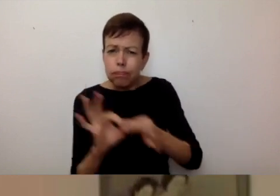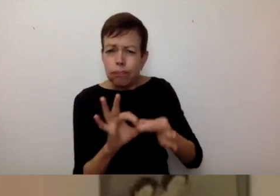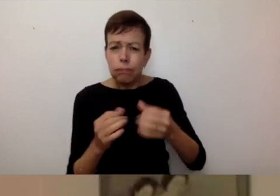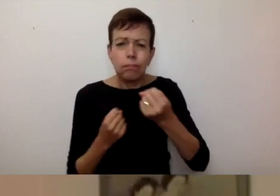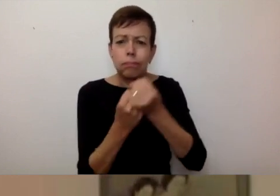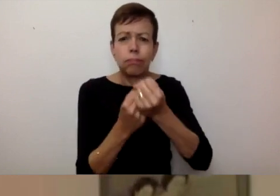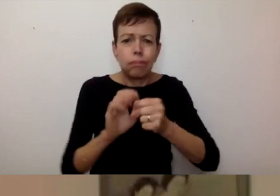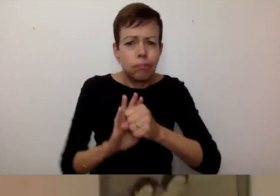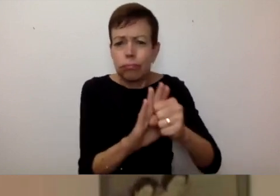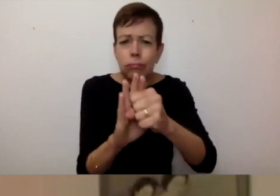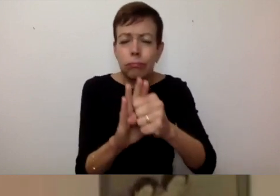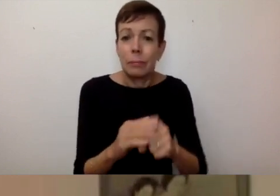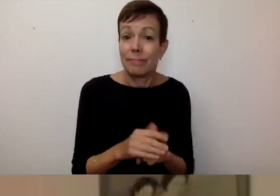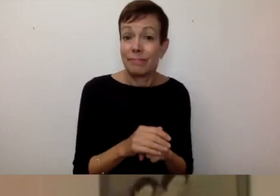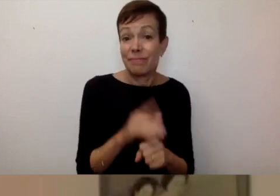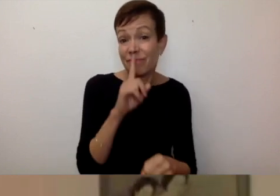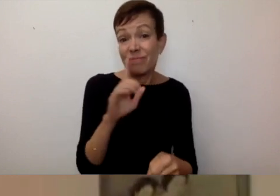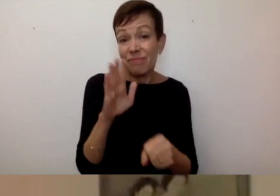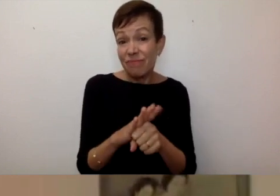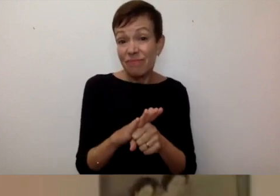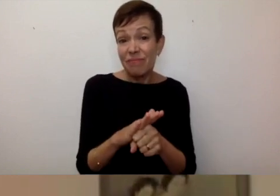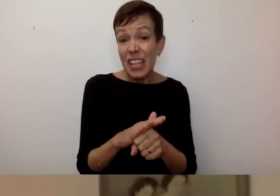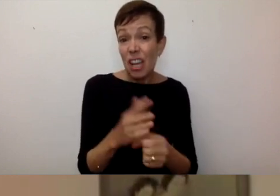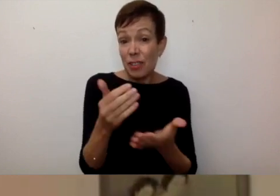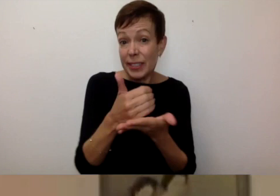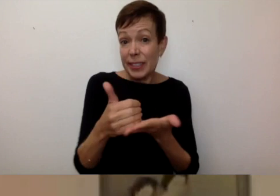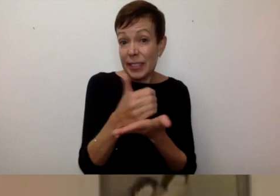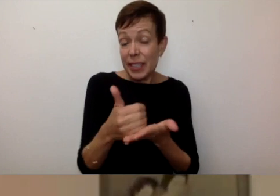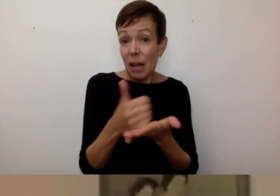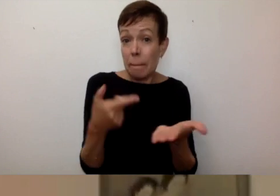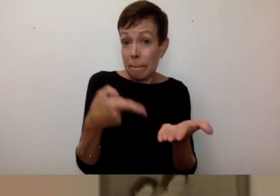income is indivisible for me from anti-racism